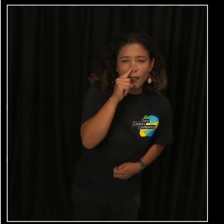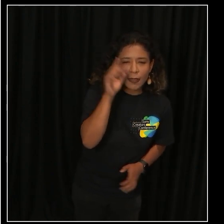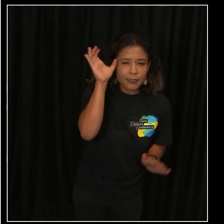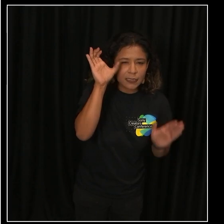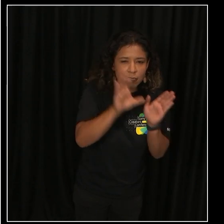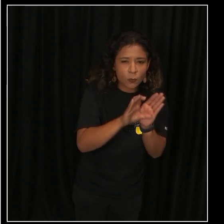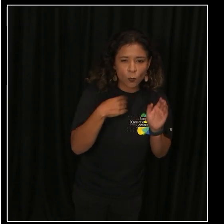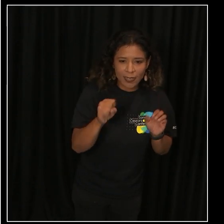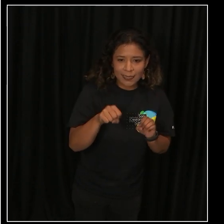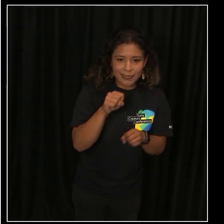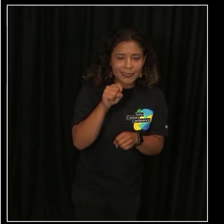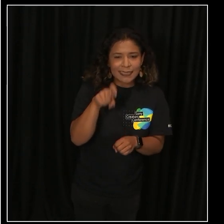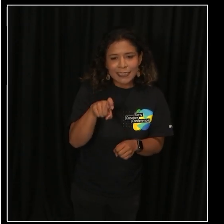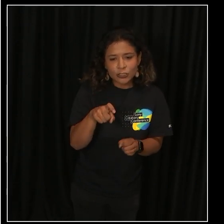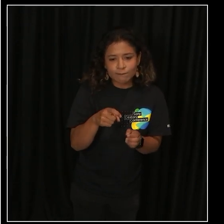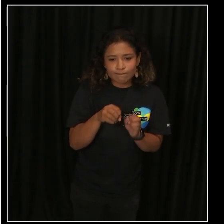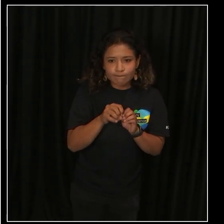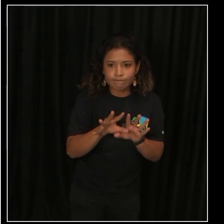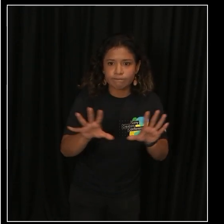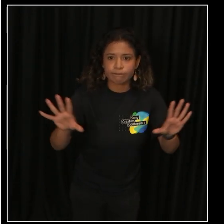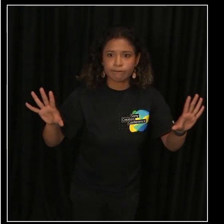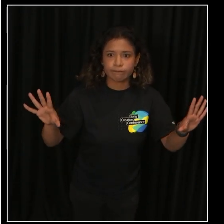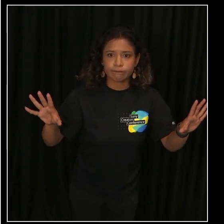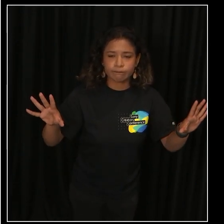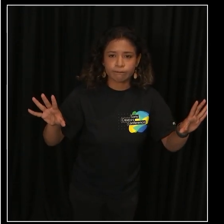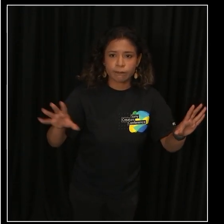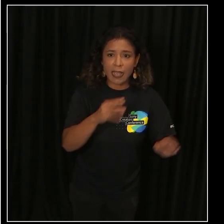and the right image is the panel output image.